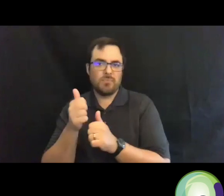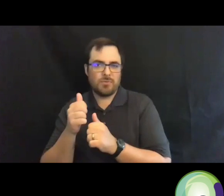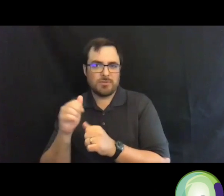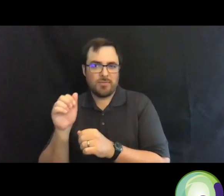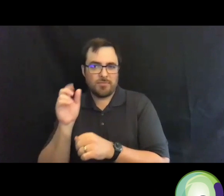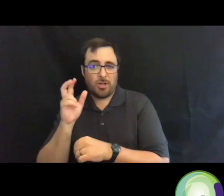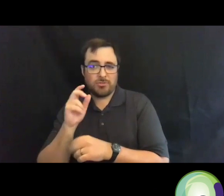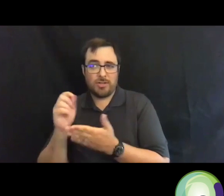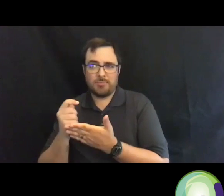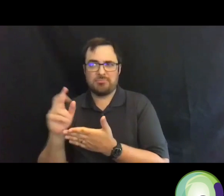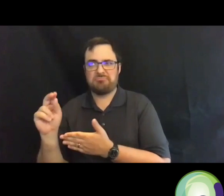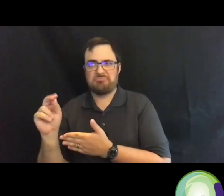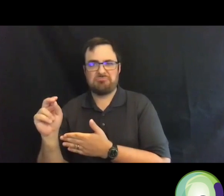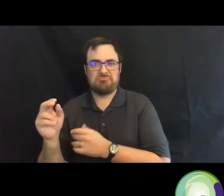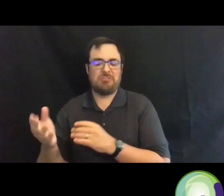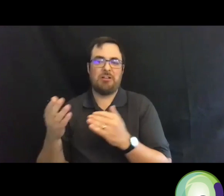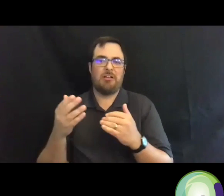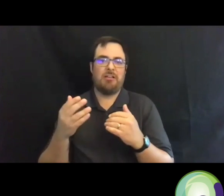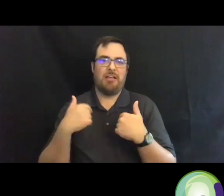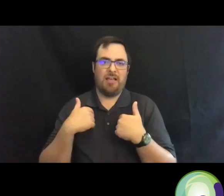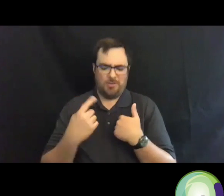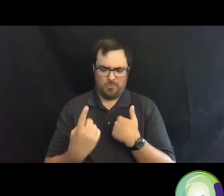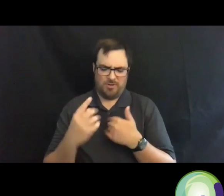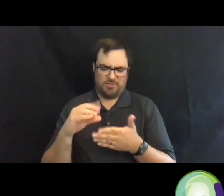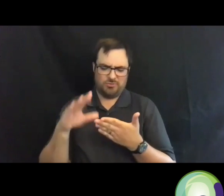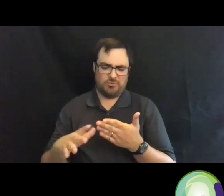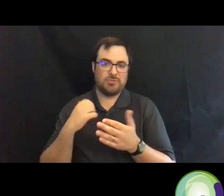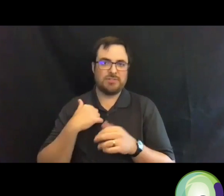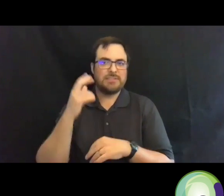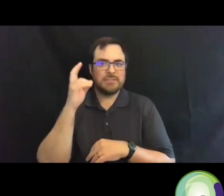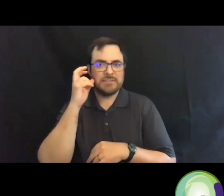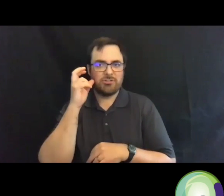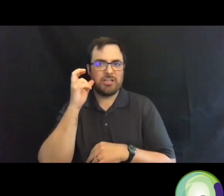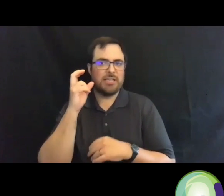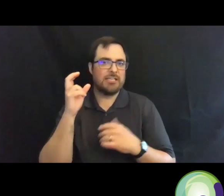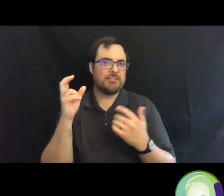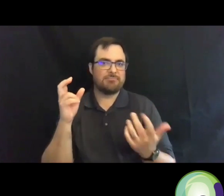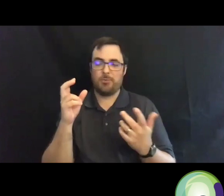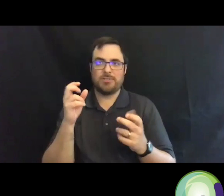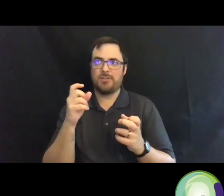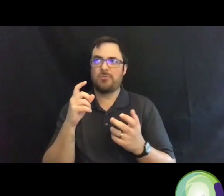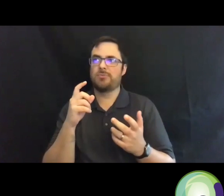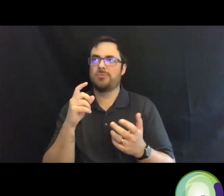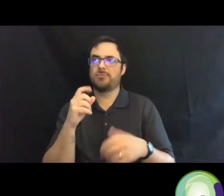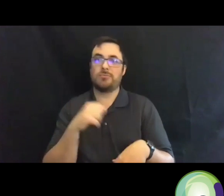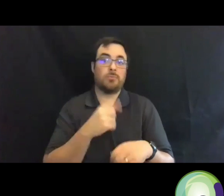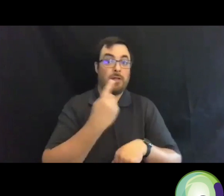student that we just..he had um lost his hearing like it was one of those ones where one day he was hearing in one day